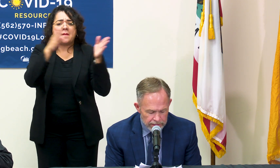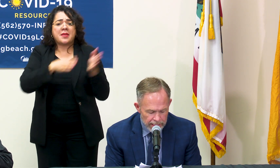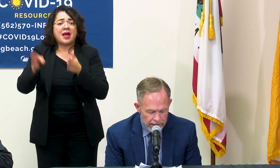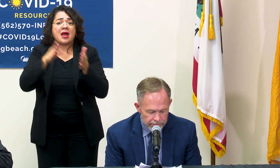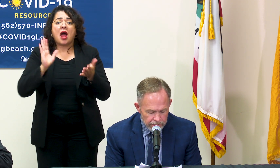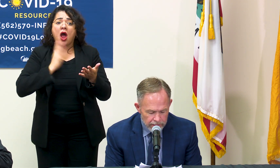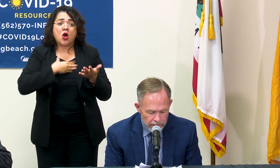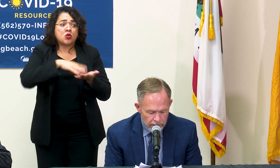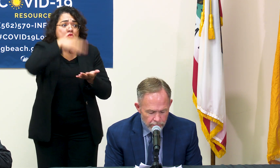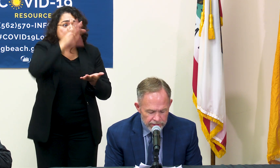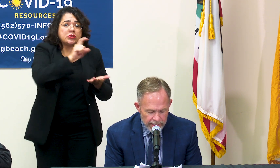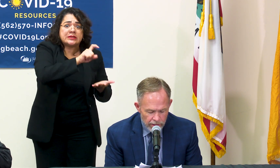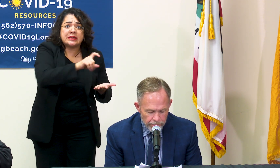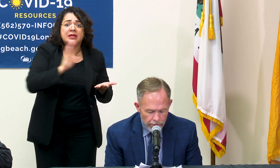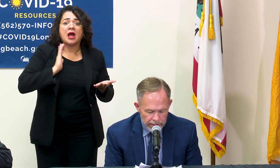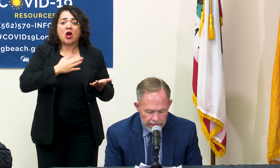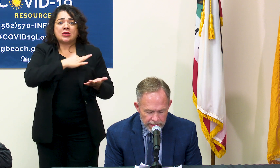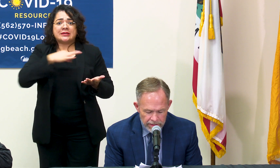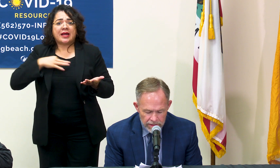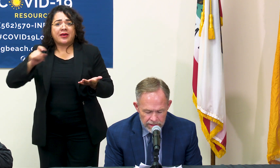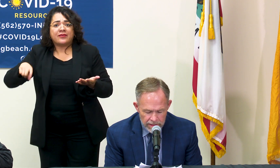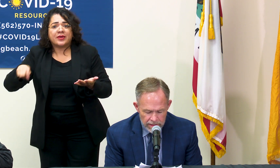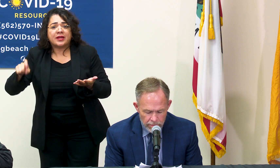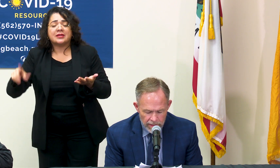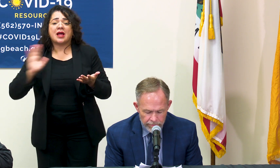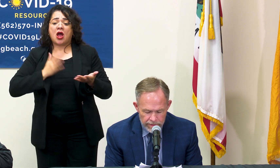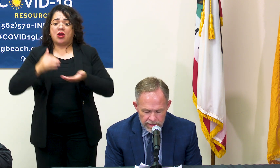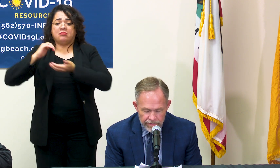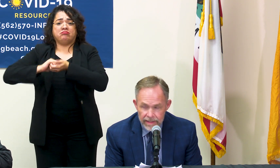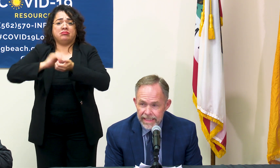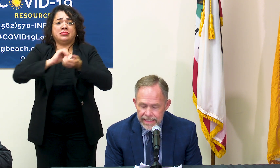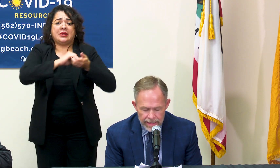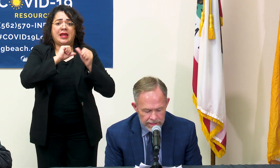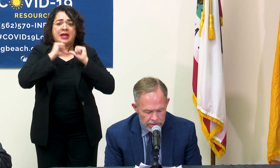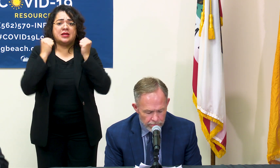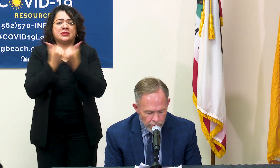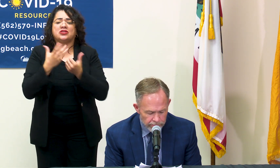staff. We thank are partnering agencies and have received outstanding support